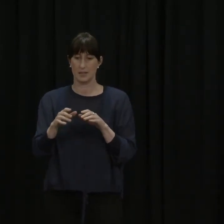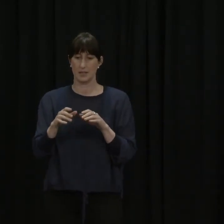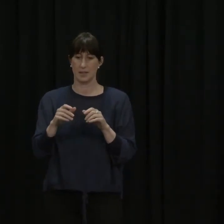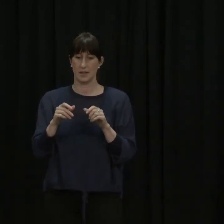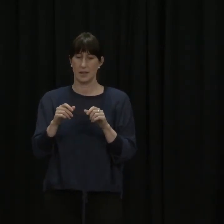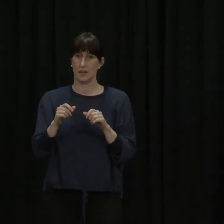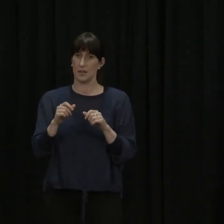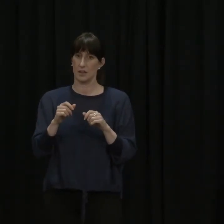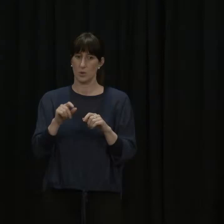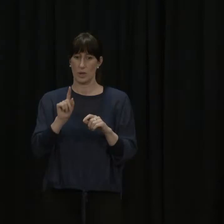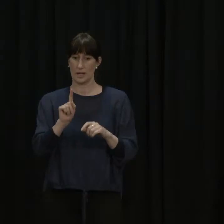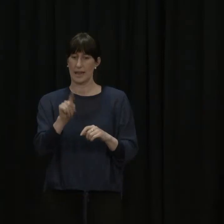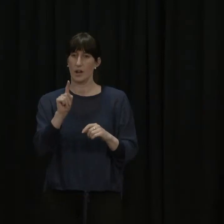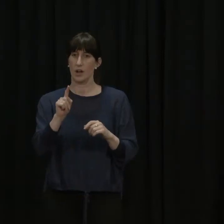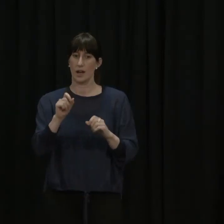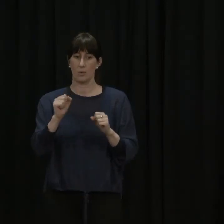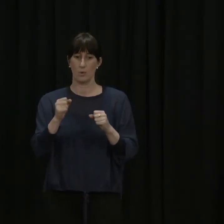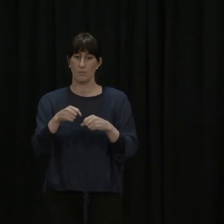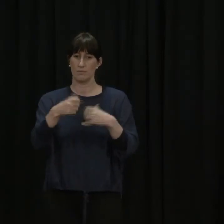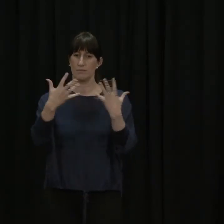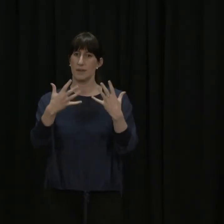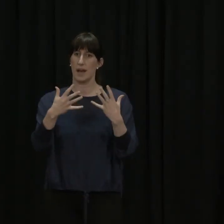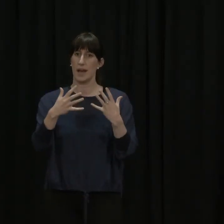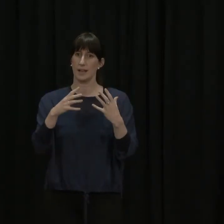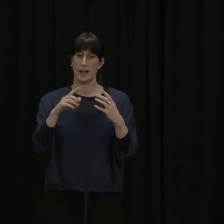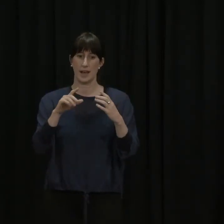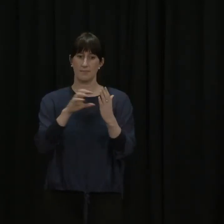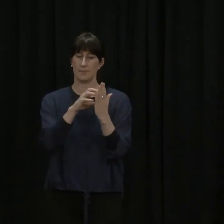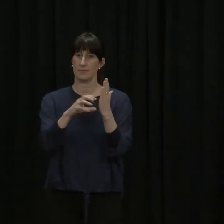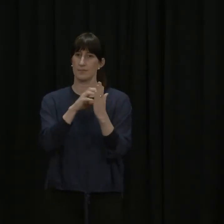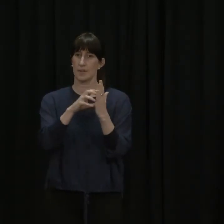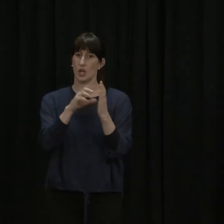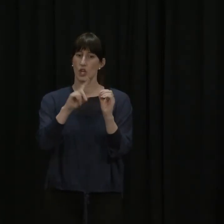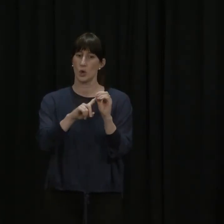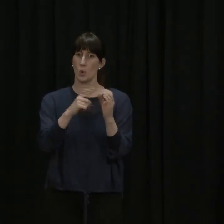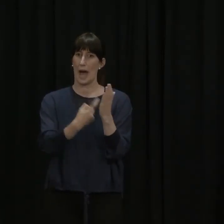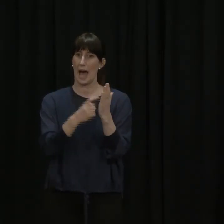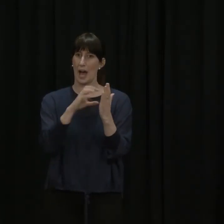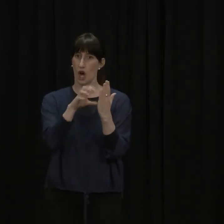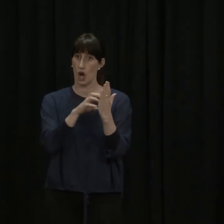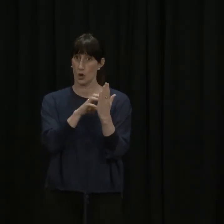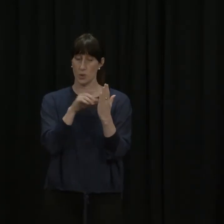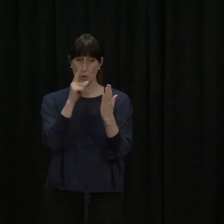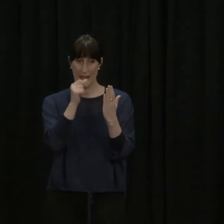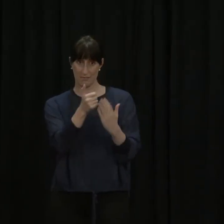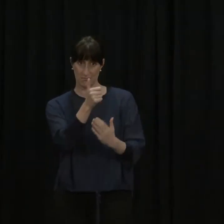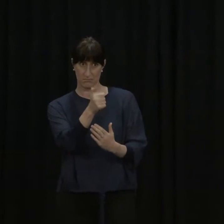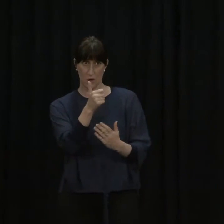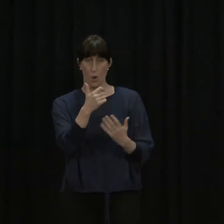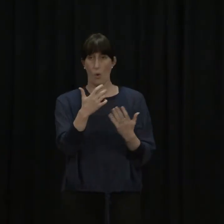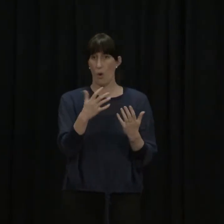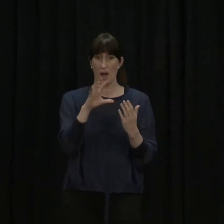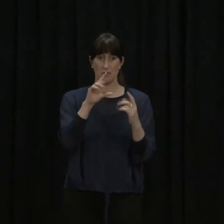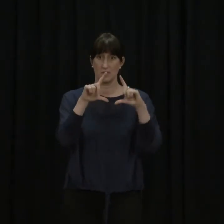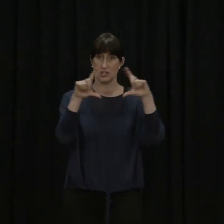phase will then create a QR